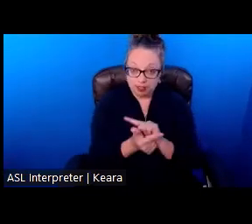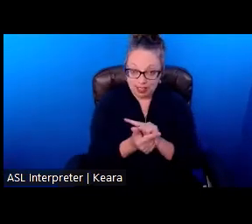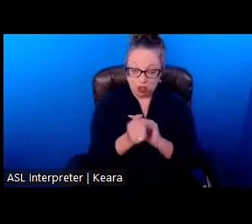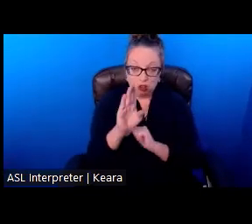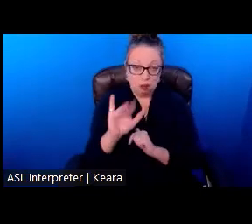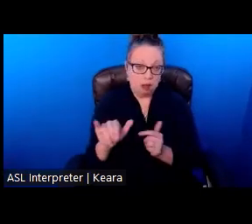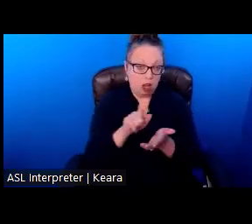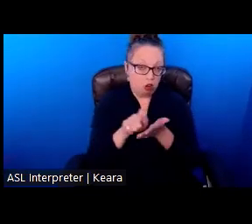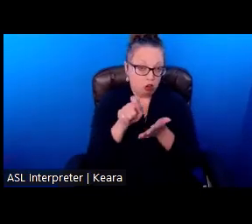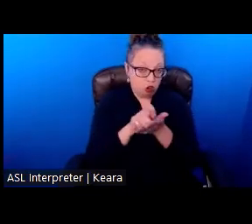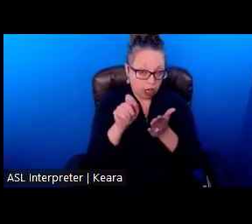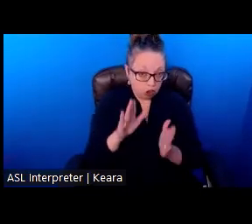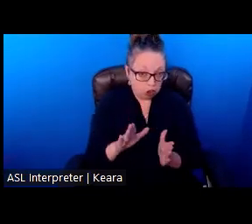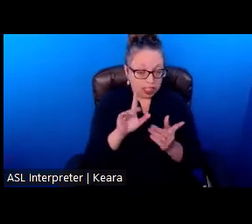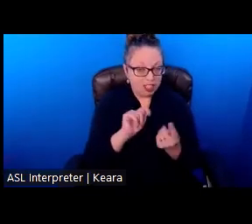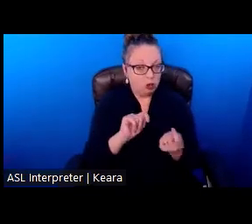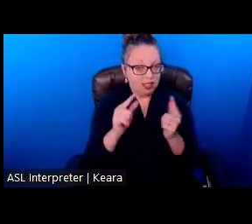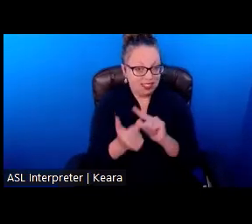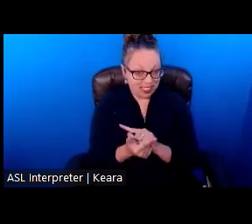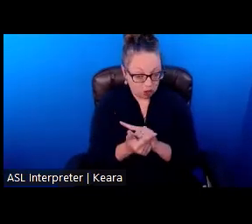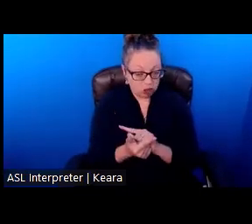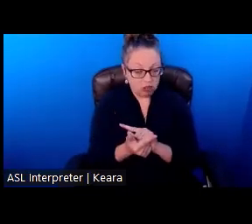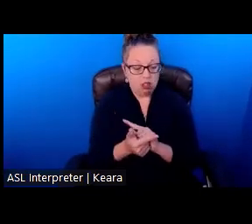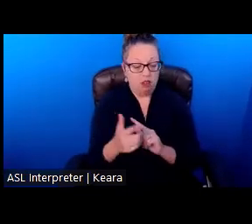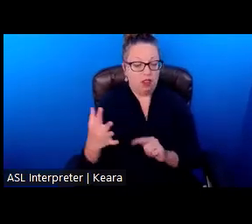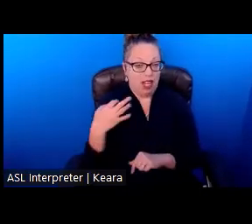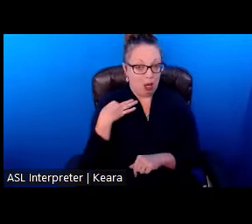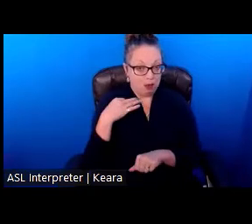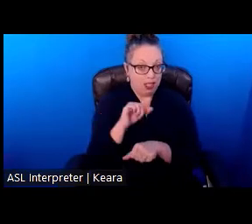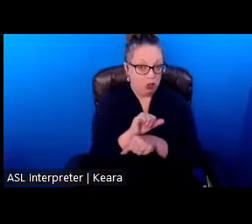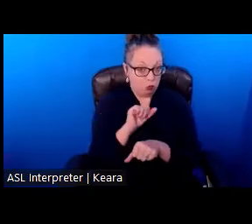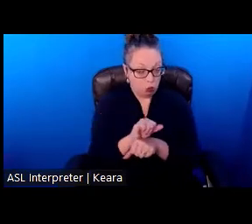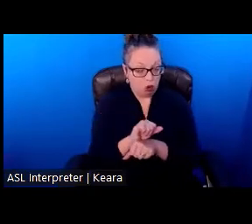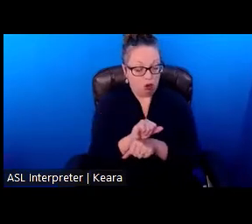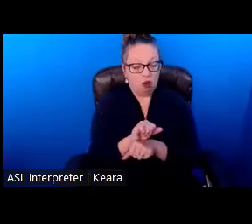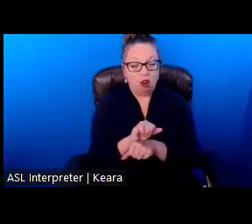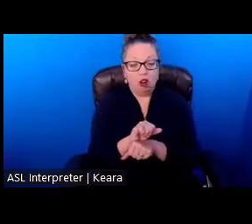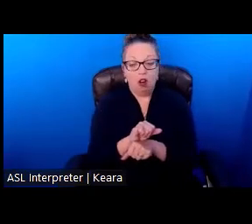of the applicant’s work by someone other than the applicant are – not permitted.